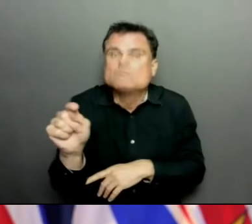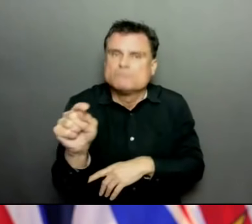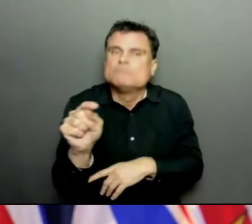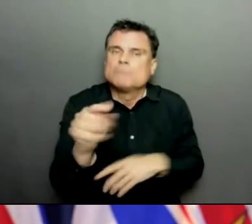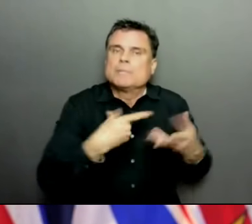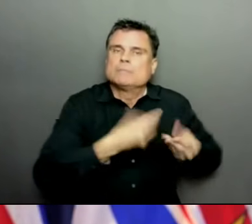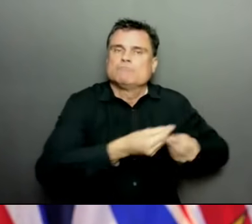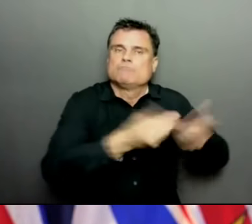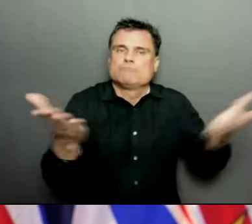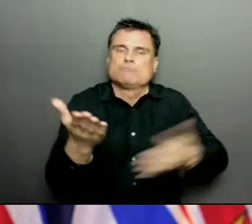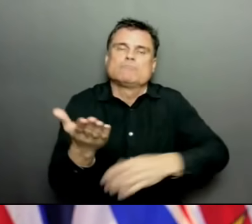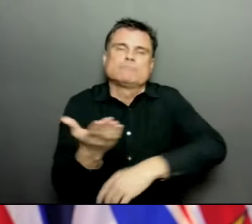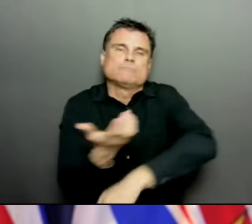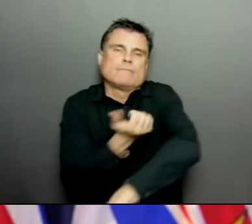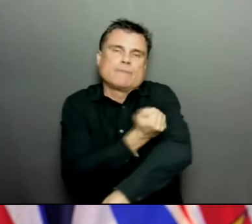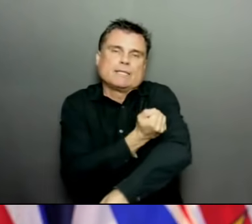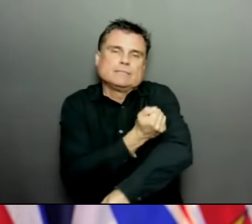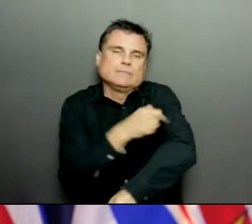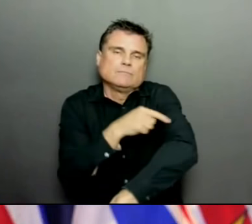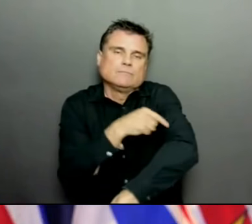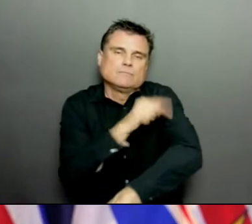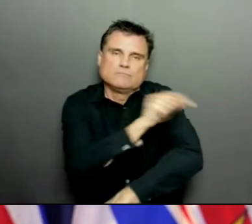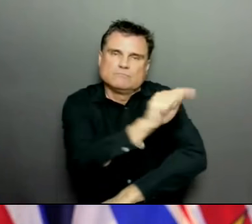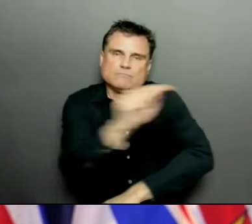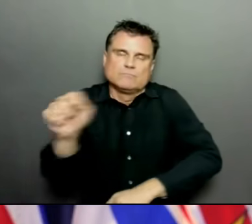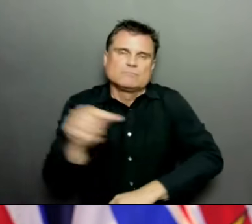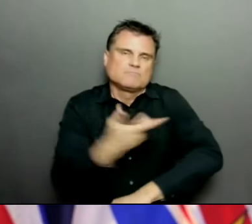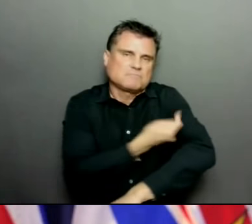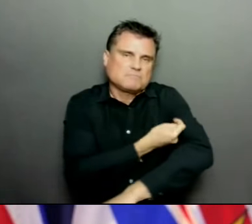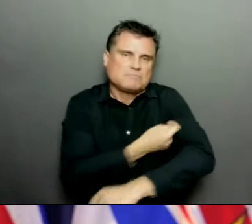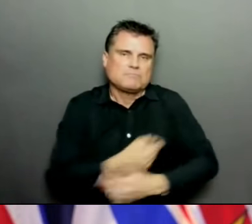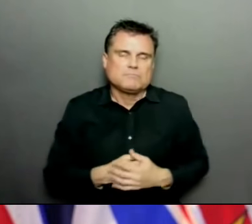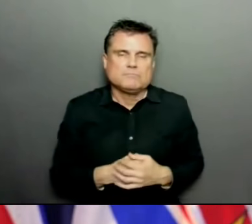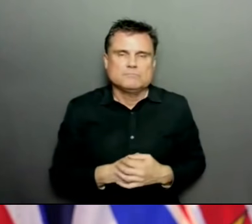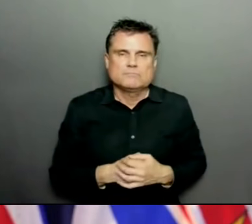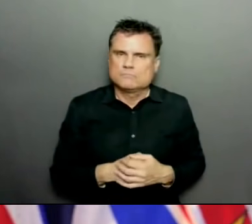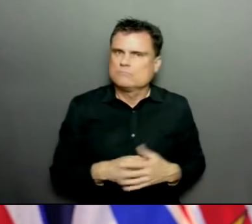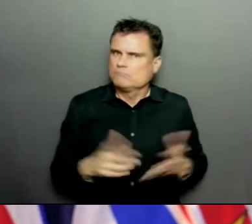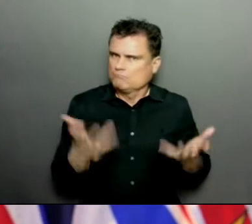I want to underline the extraordinary work that the pharmacist in BC, I think that